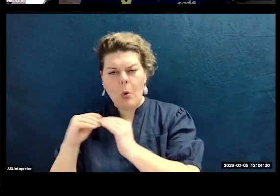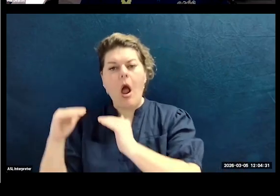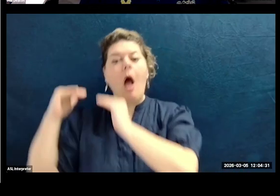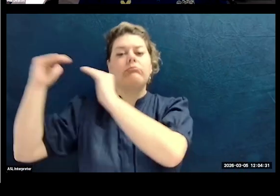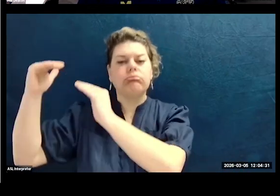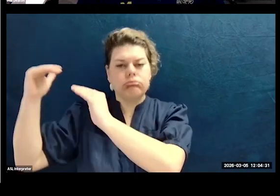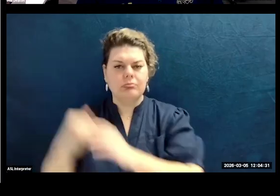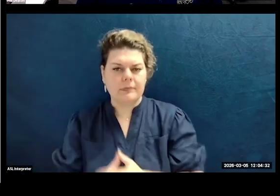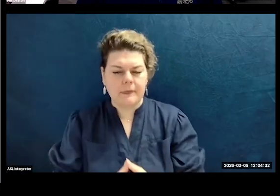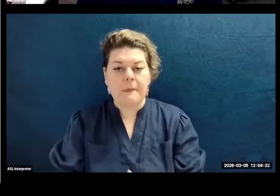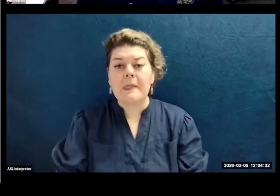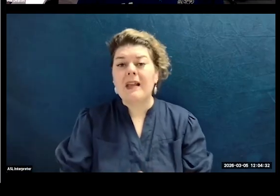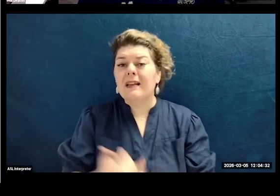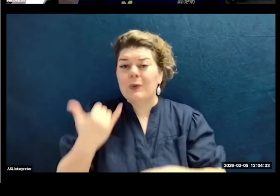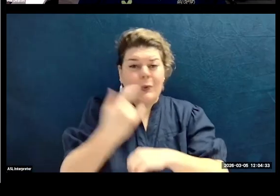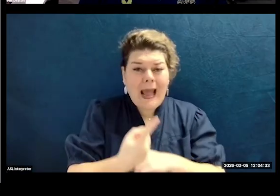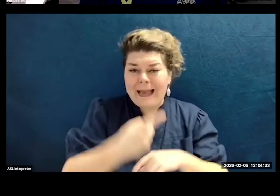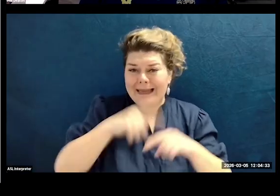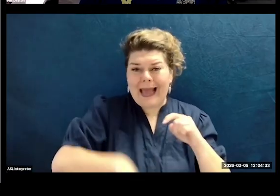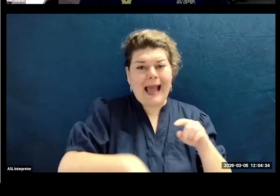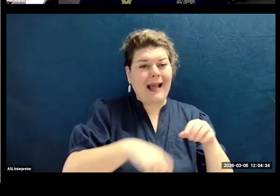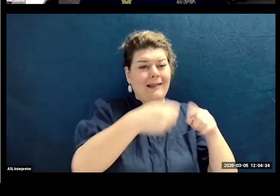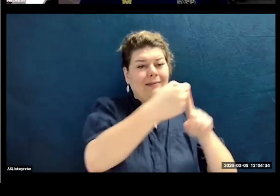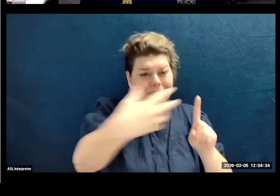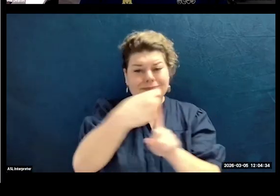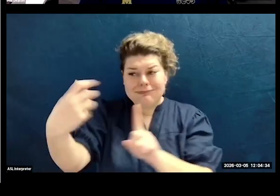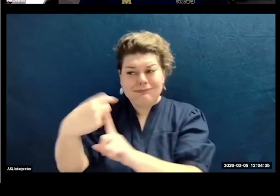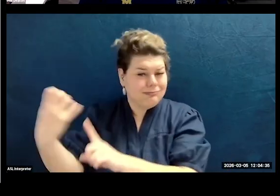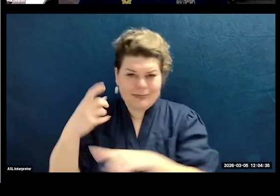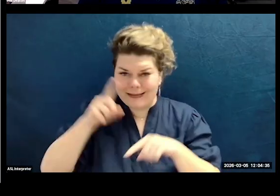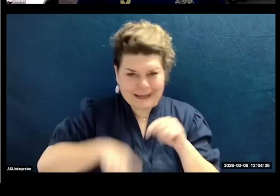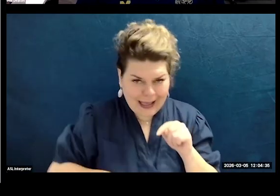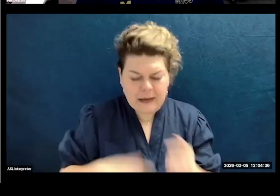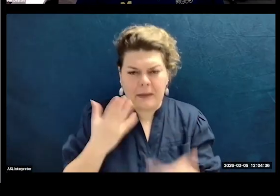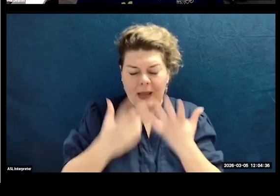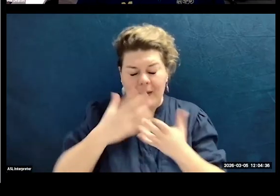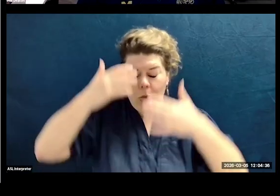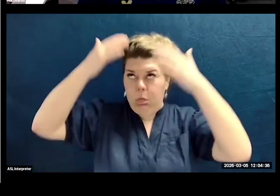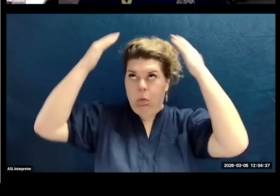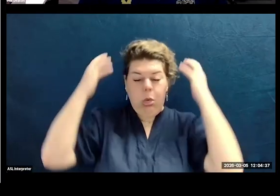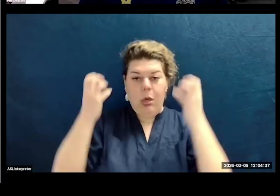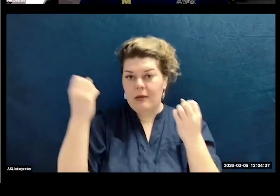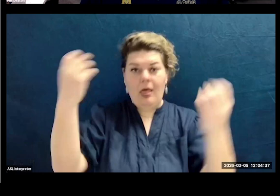We won't have time to cover every advanced method today and it might be too much information for all of us to retain in just the one session.